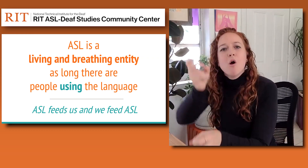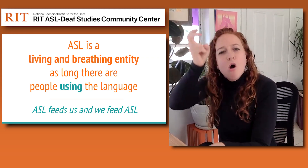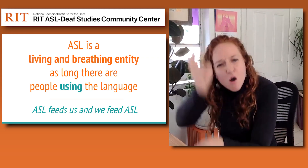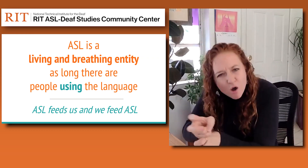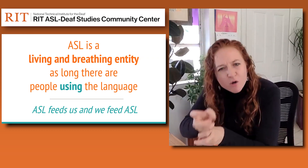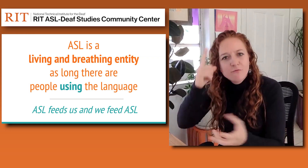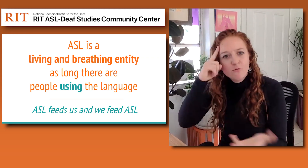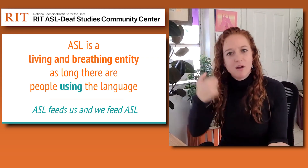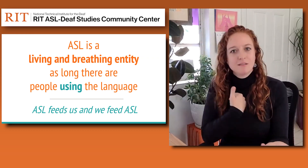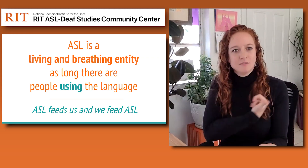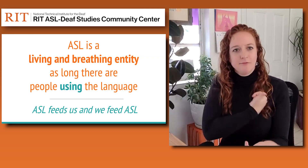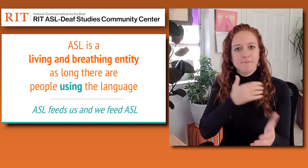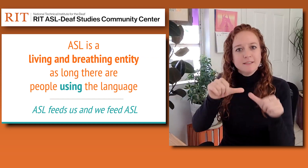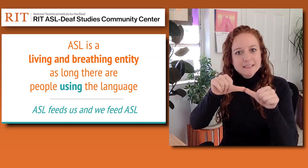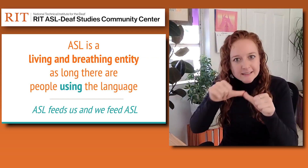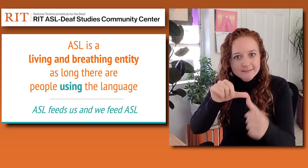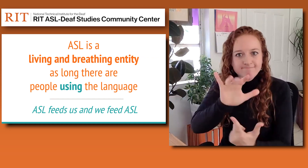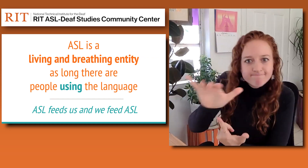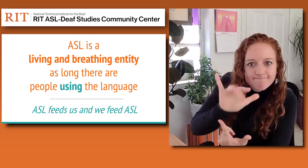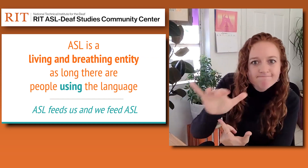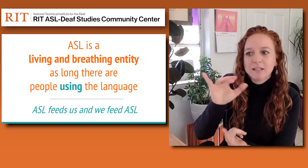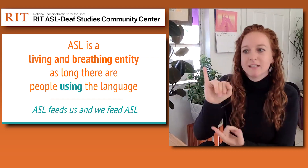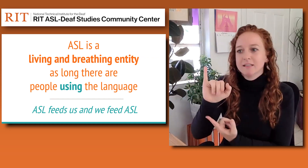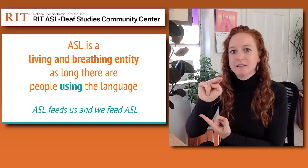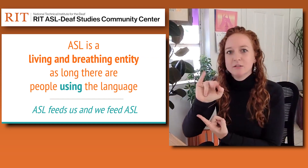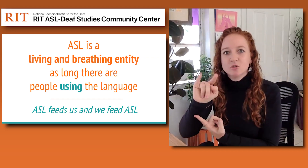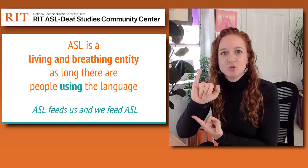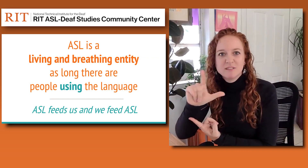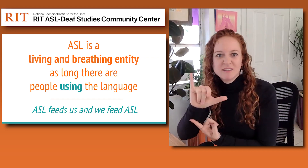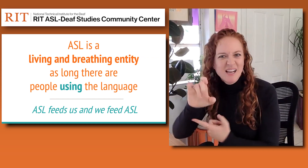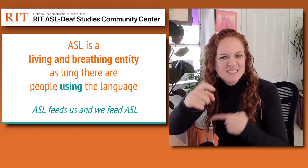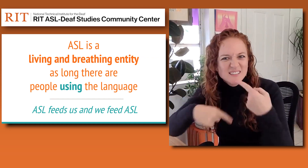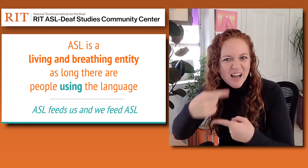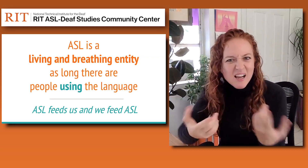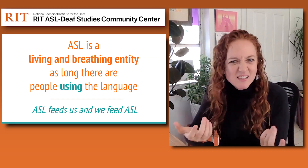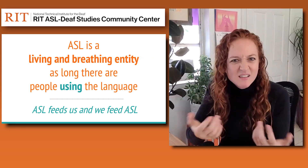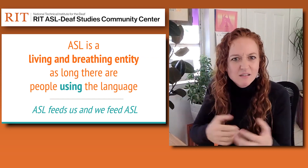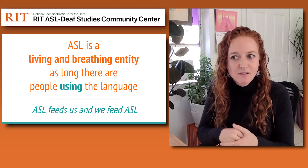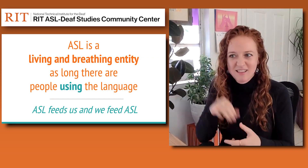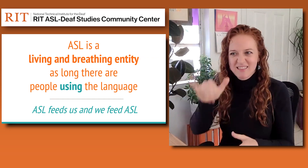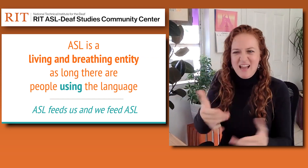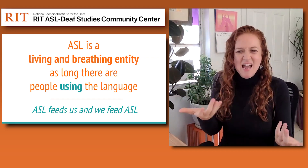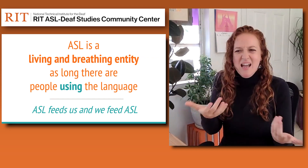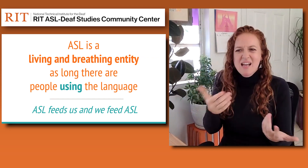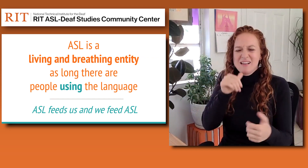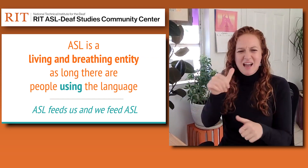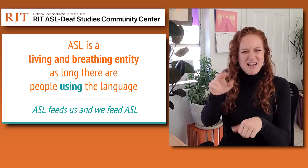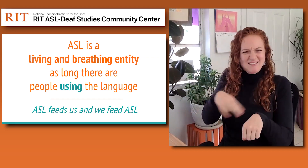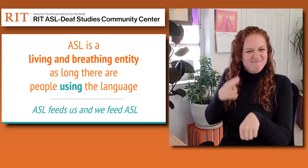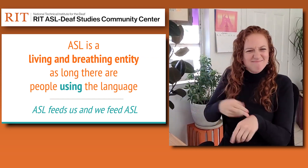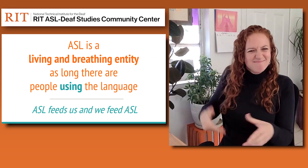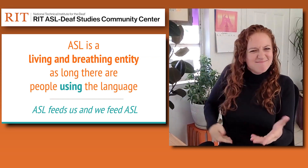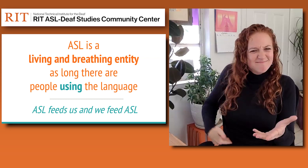So we don't need to make it hard for ourselves to constantly be finger-spelling and initializing things into English.